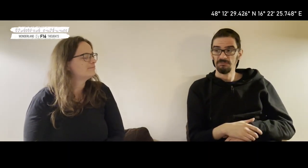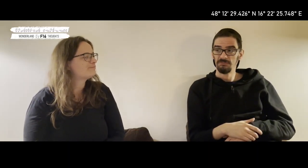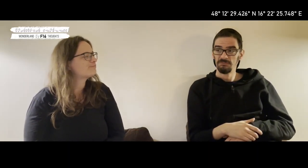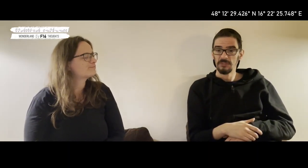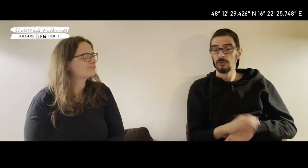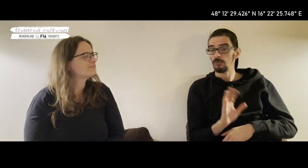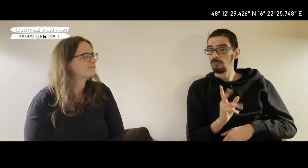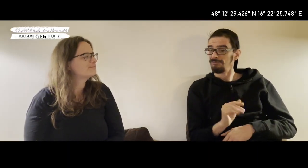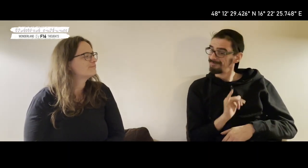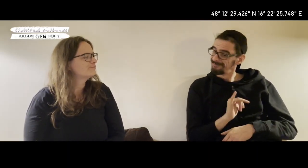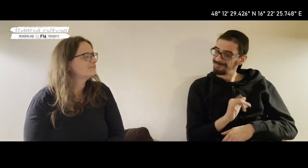That sounds nice.